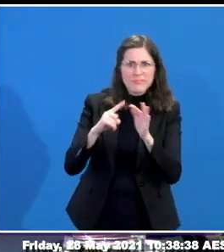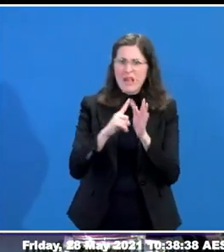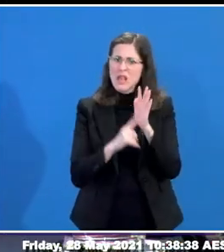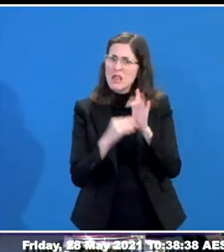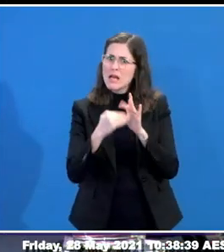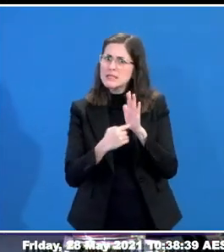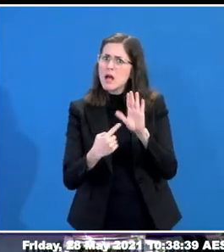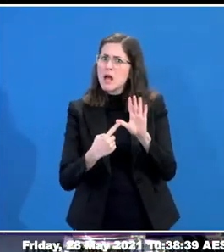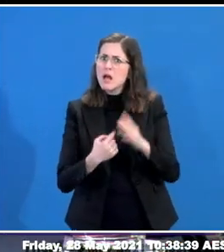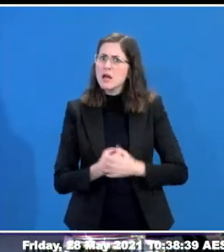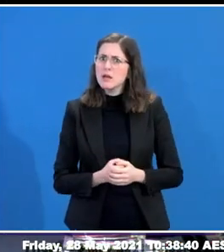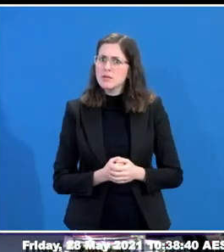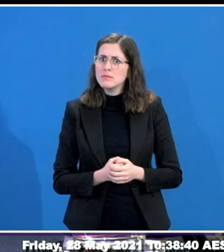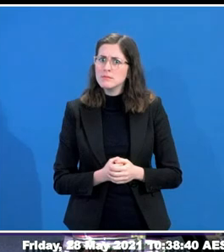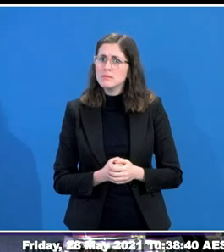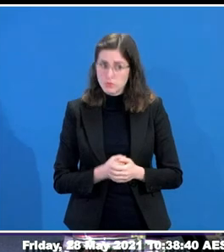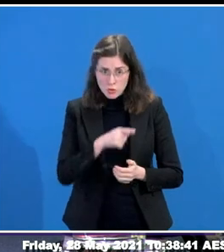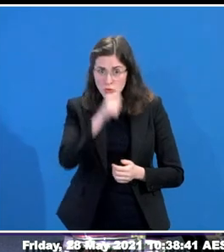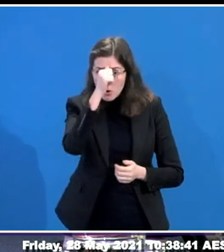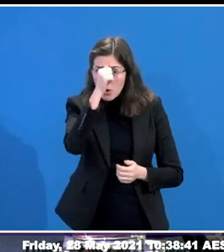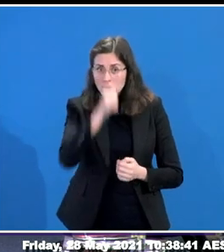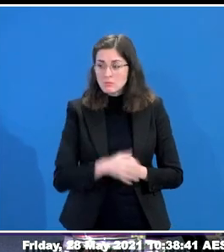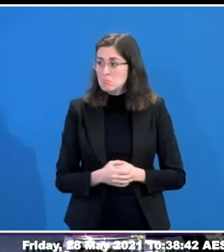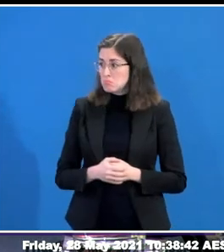Your --- MS EASTMAN: You are aware of that? You are stating that, yes.